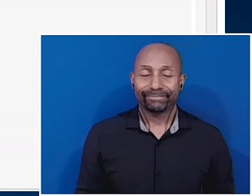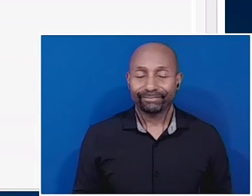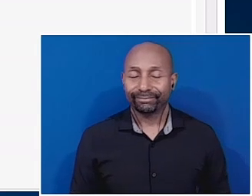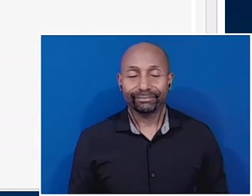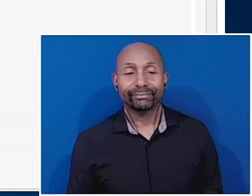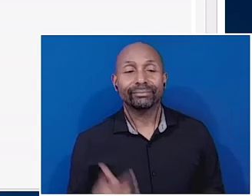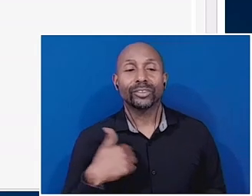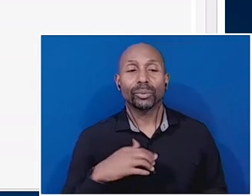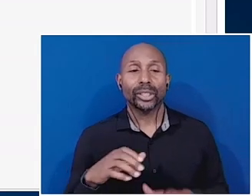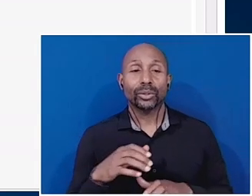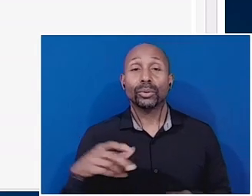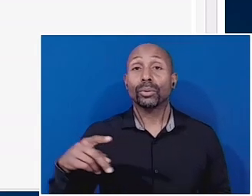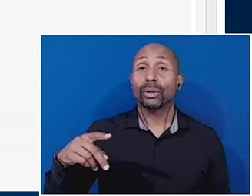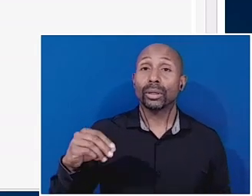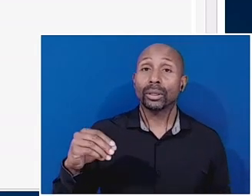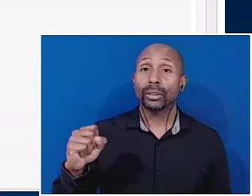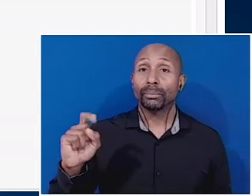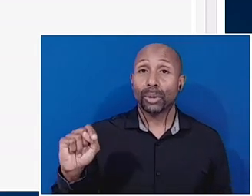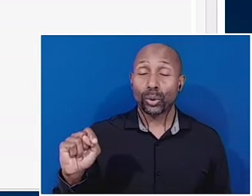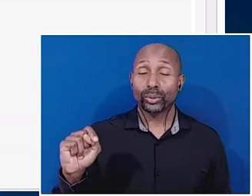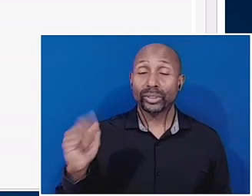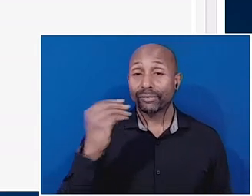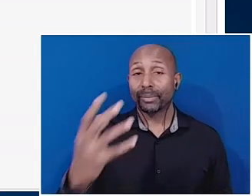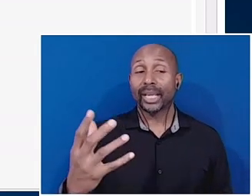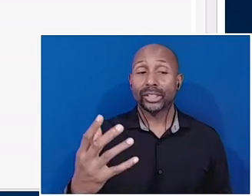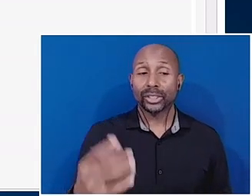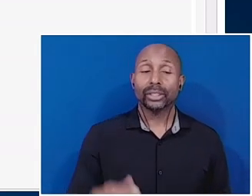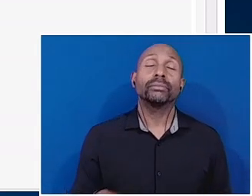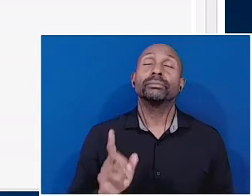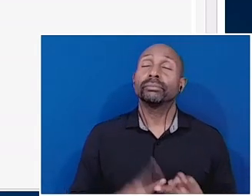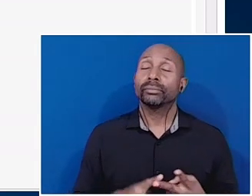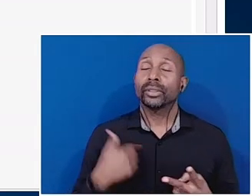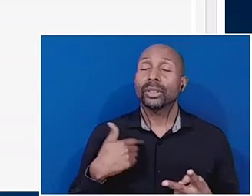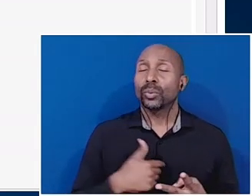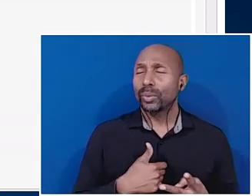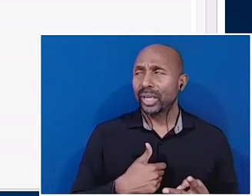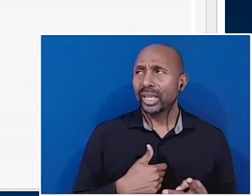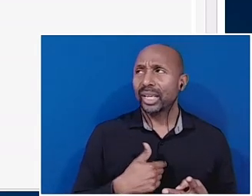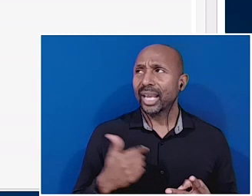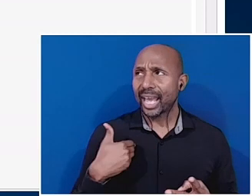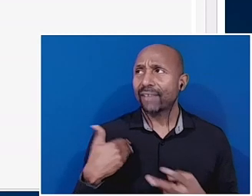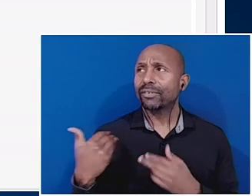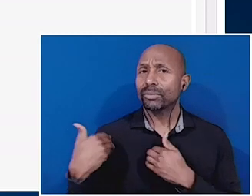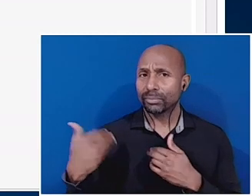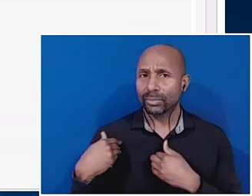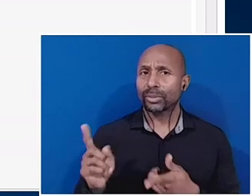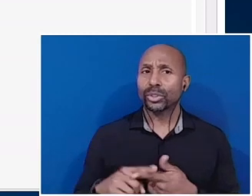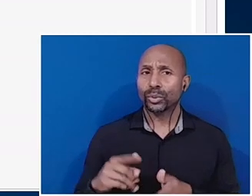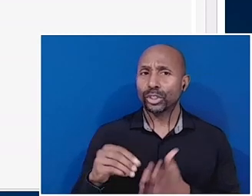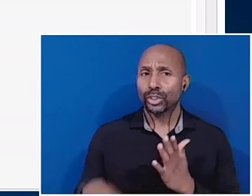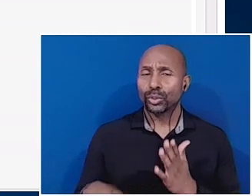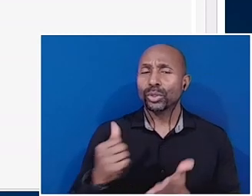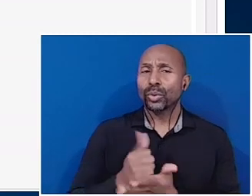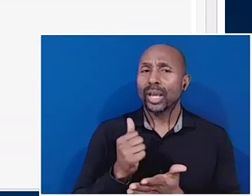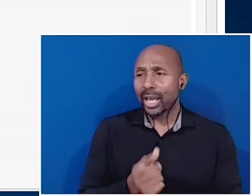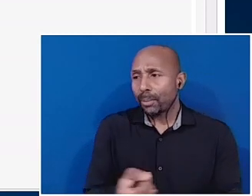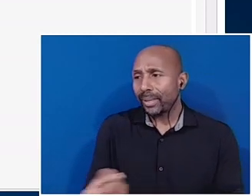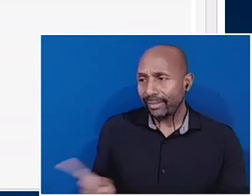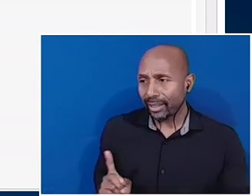We try to and I believe we have, a responsibility to students to help them know what to do, what the rules are, what